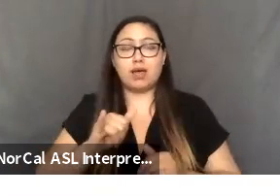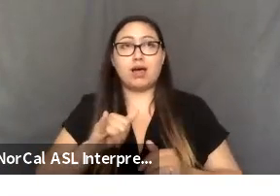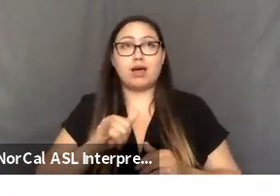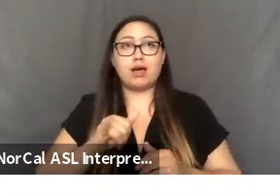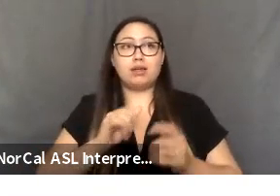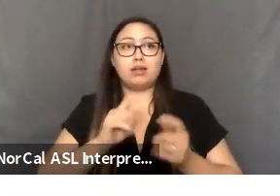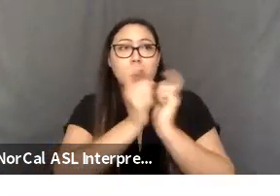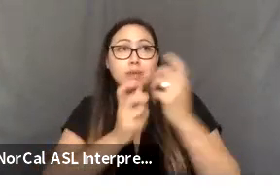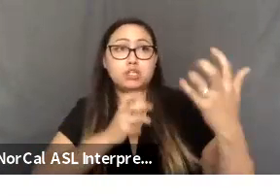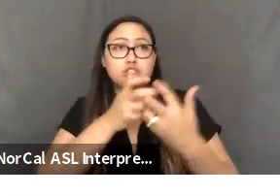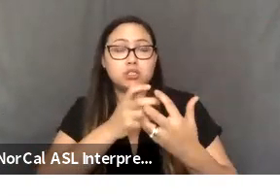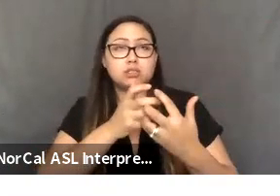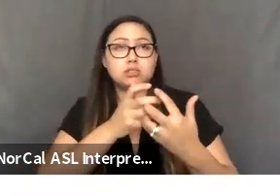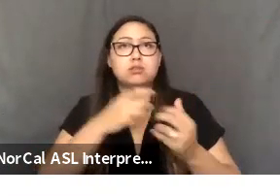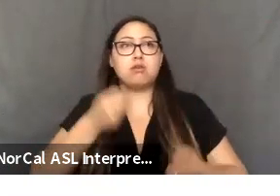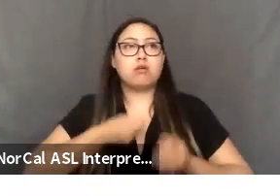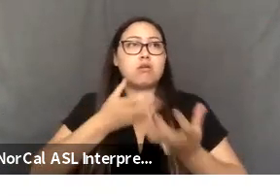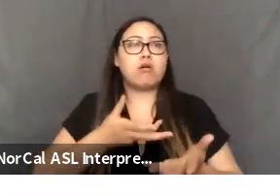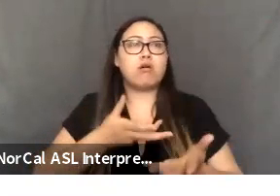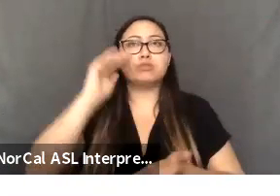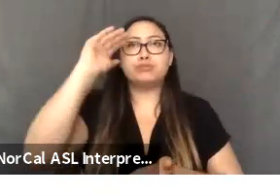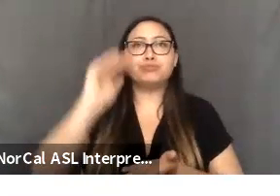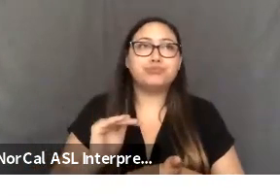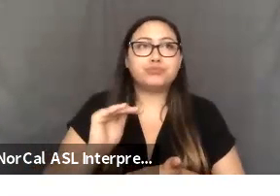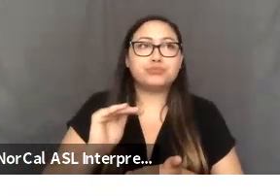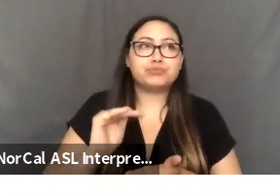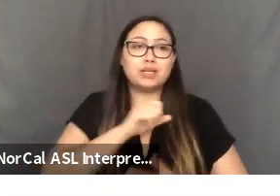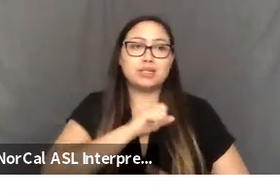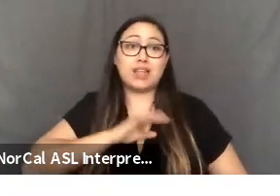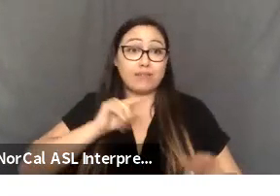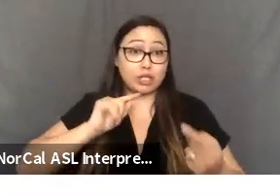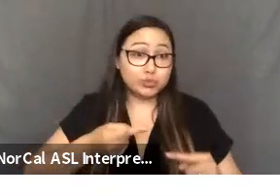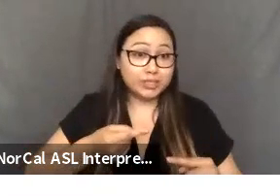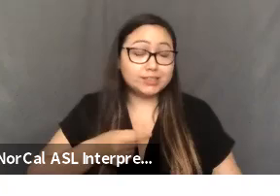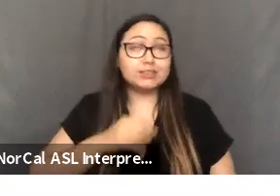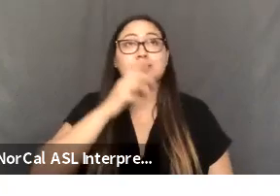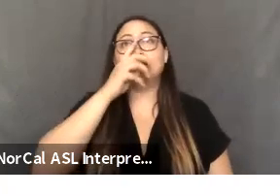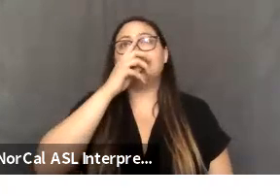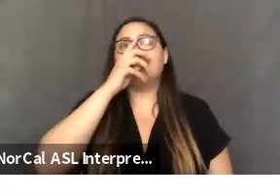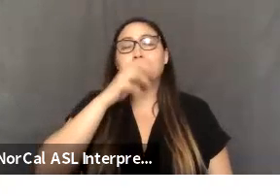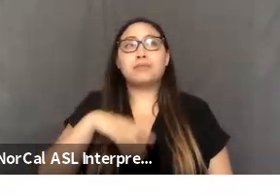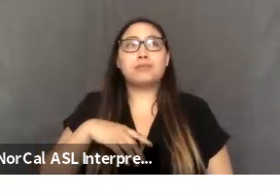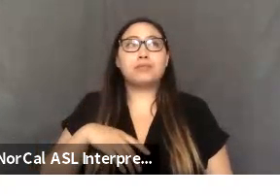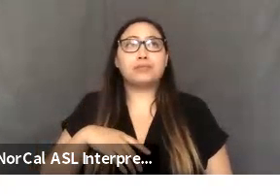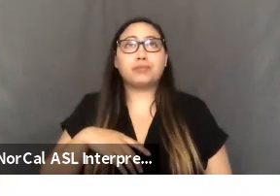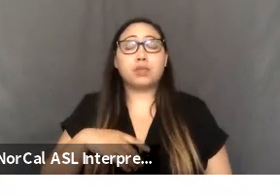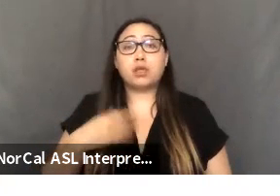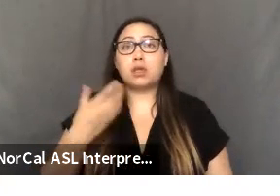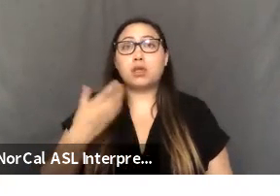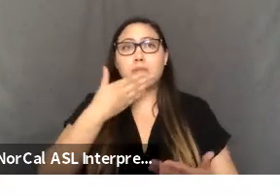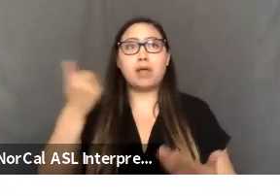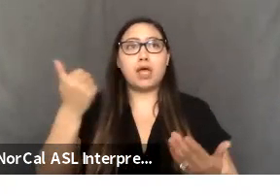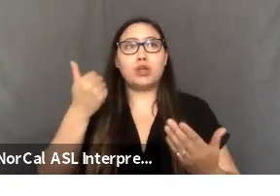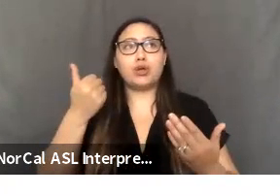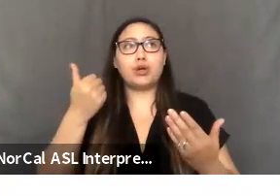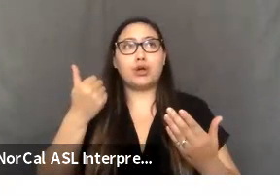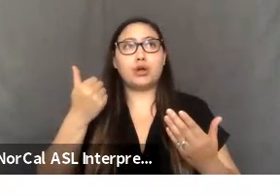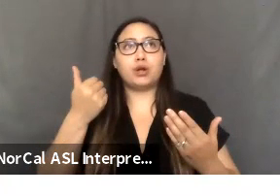you know, fewer staff injuries, you know, better outcomes for our patients, like clinical outcomes,